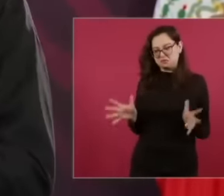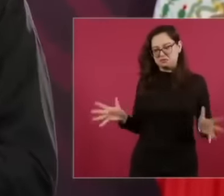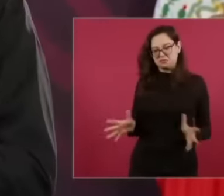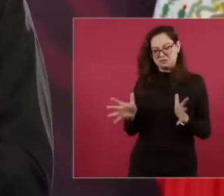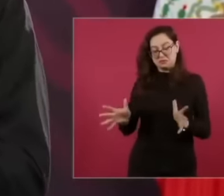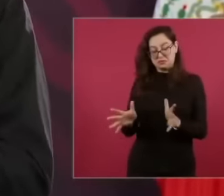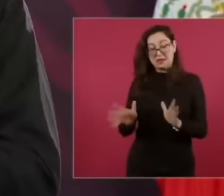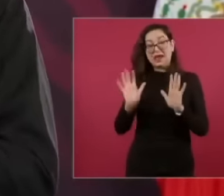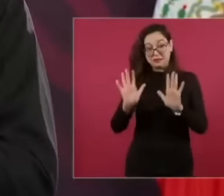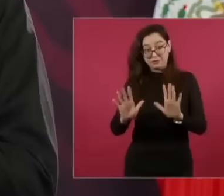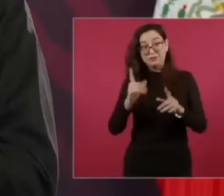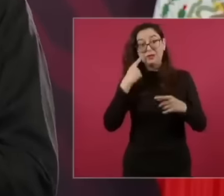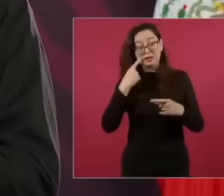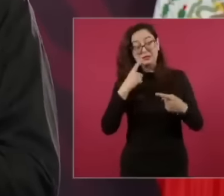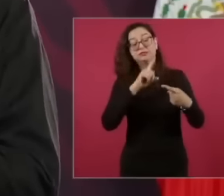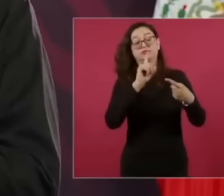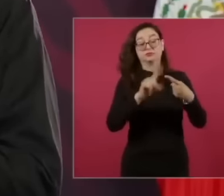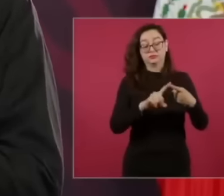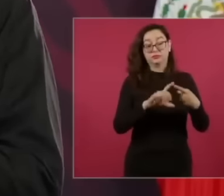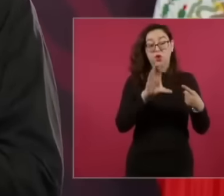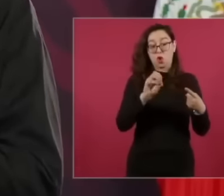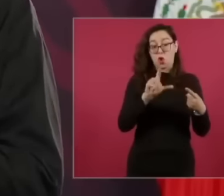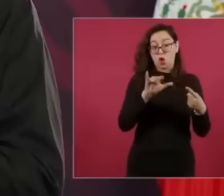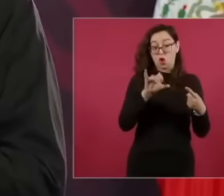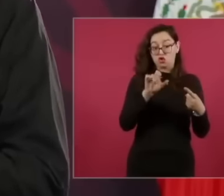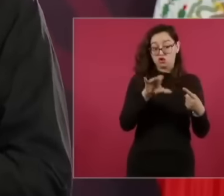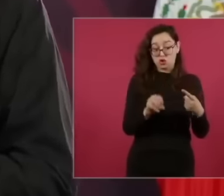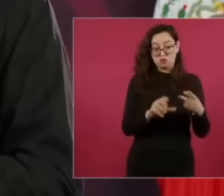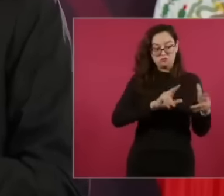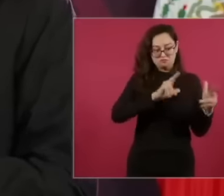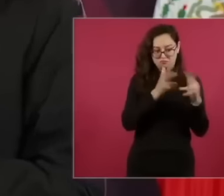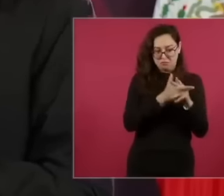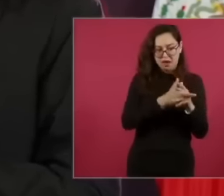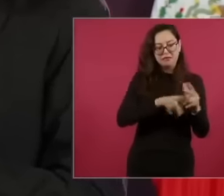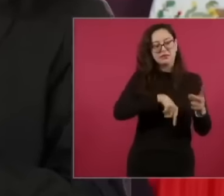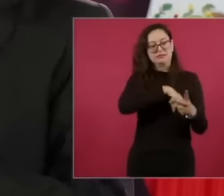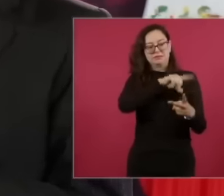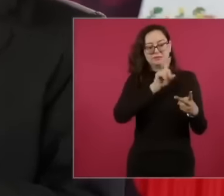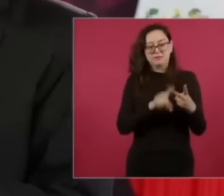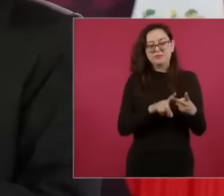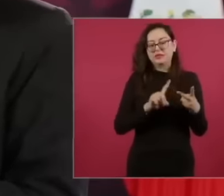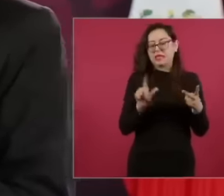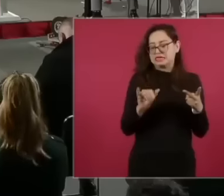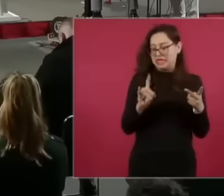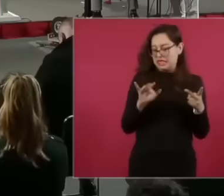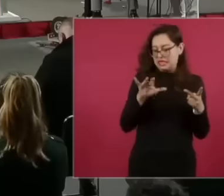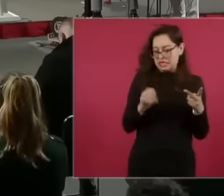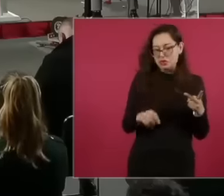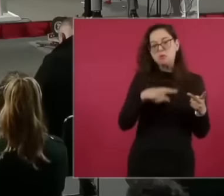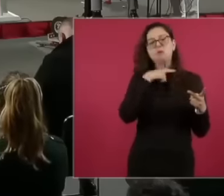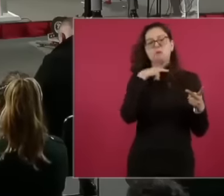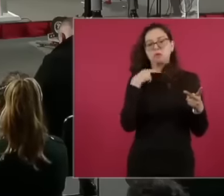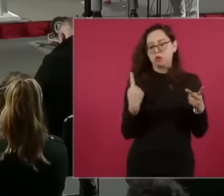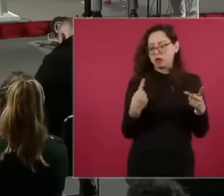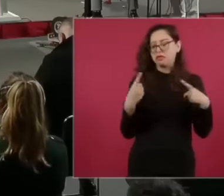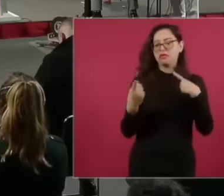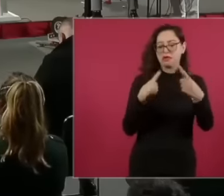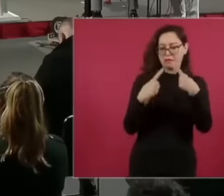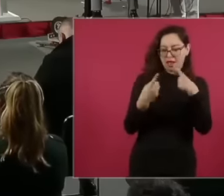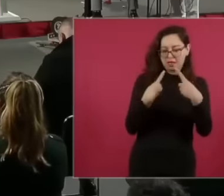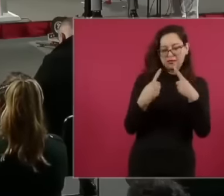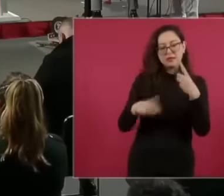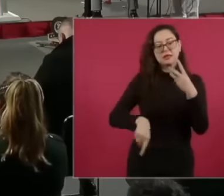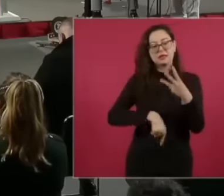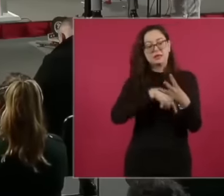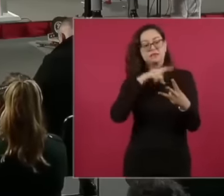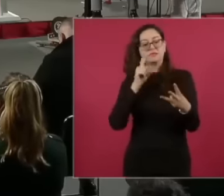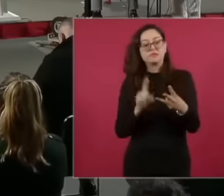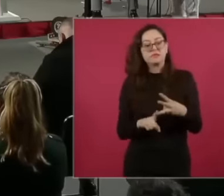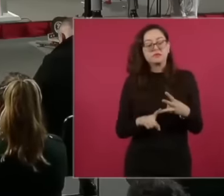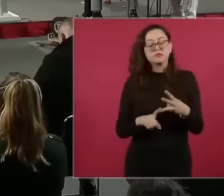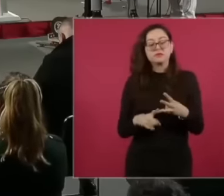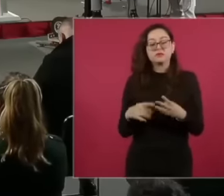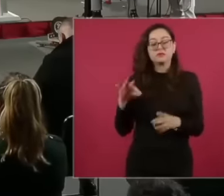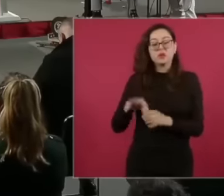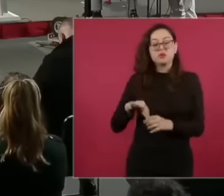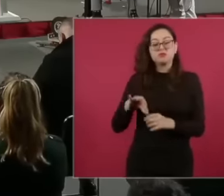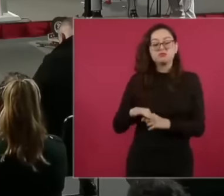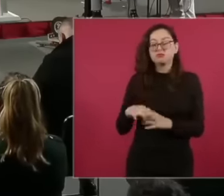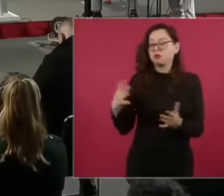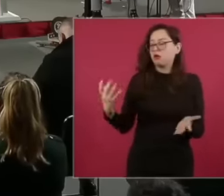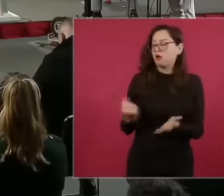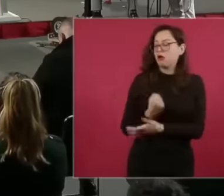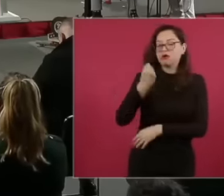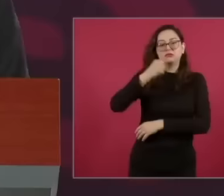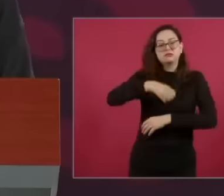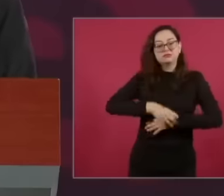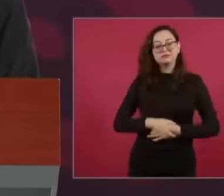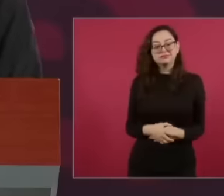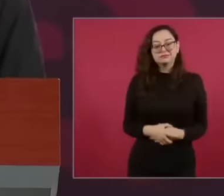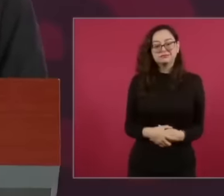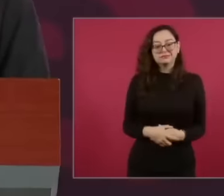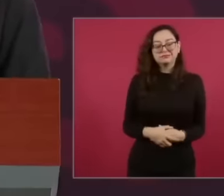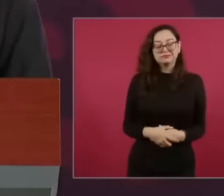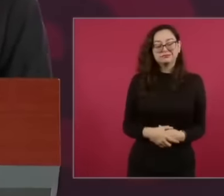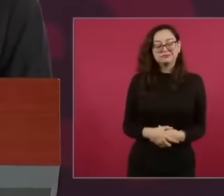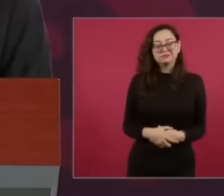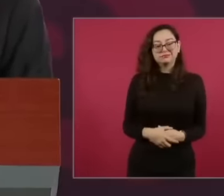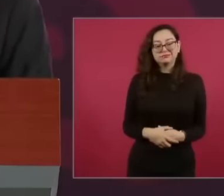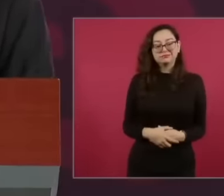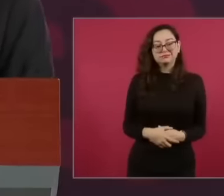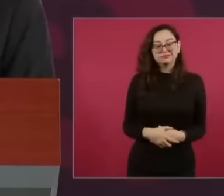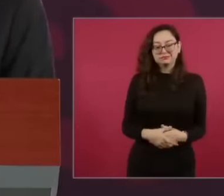Cedillo doesn't win the debate and the election comes. and barre barre we are not in the